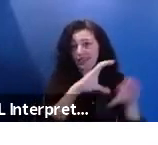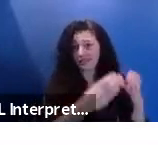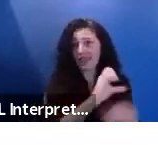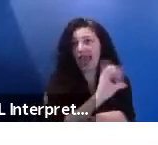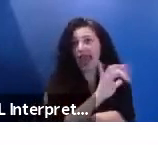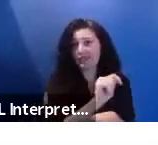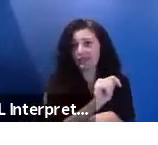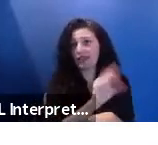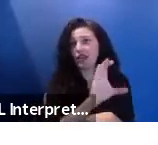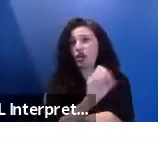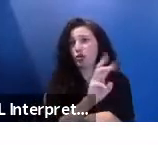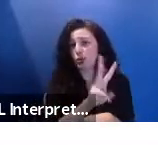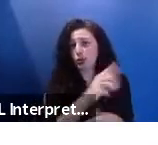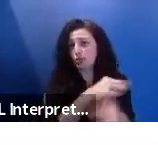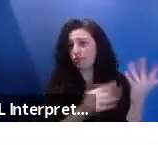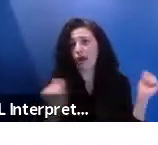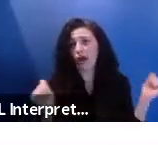during the time that they are a on set.